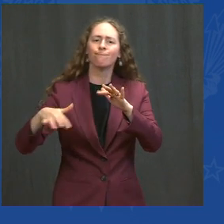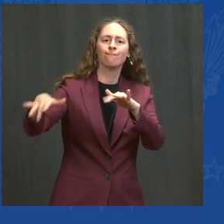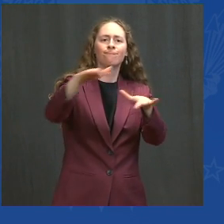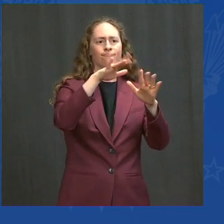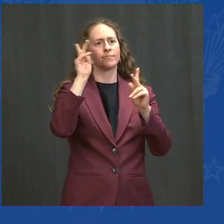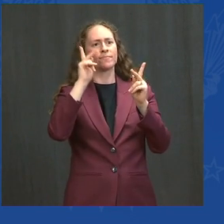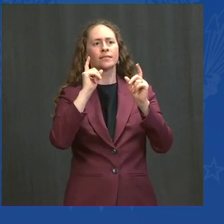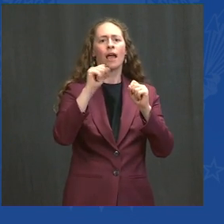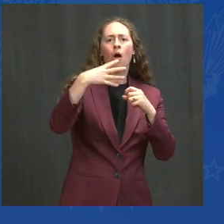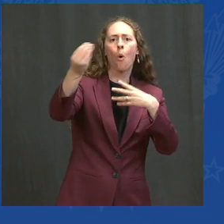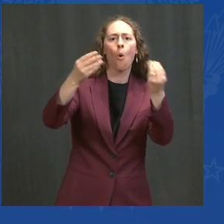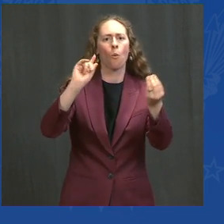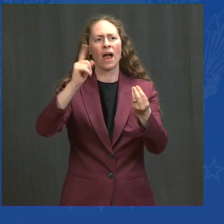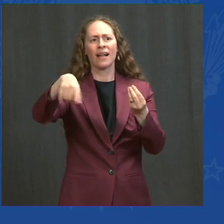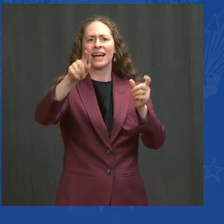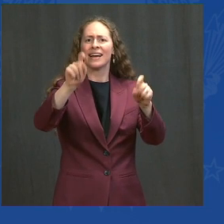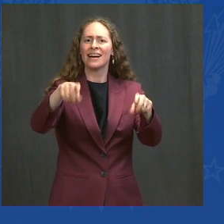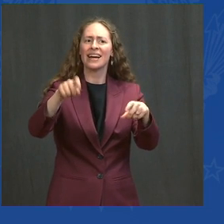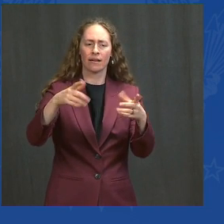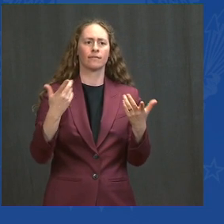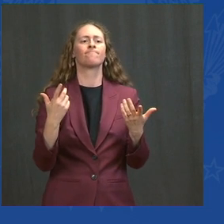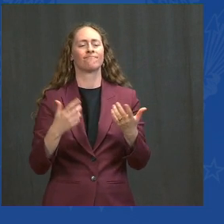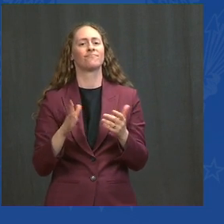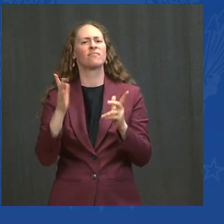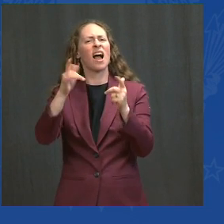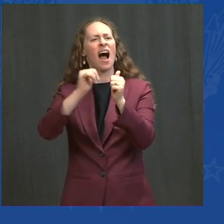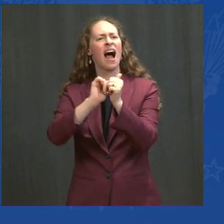And you do it in a way that sometimes is not always easy.